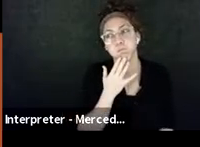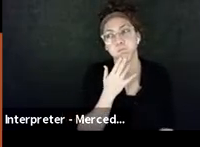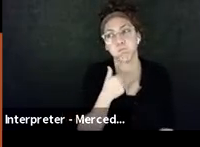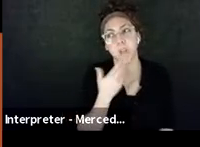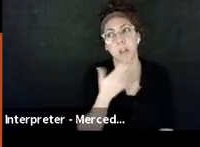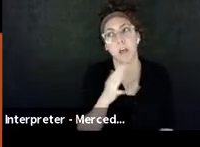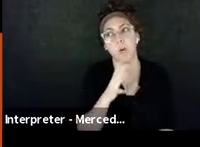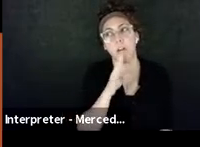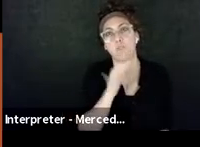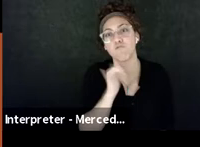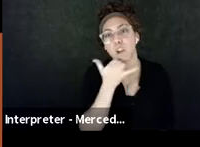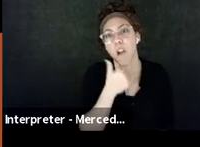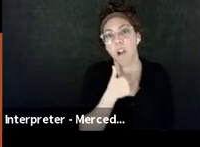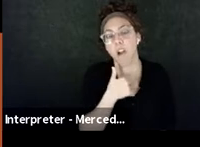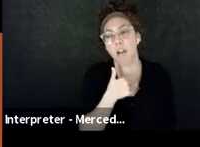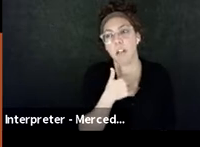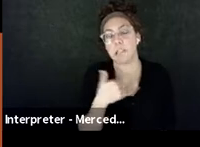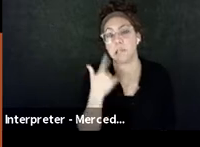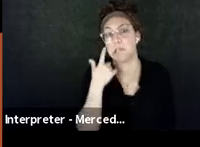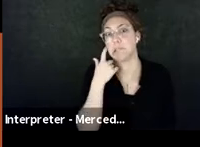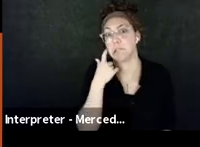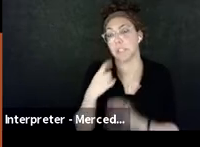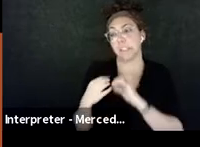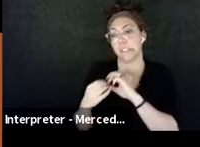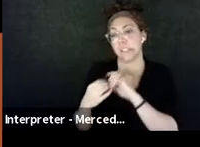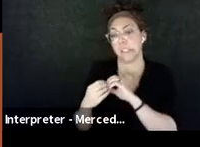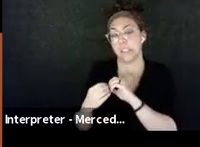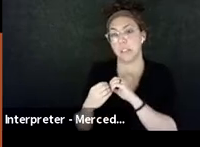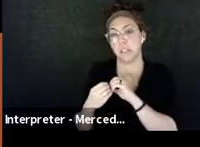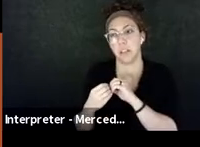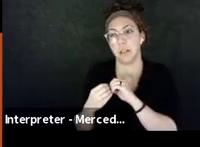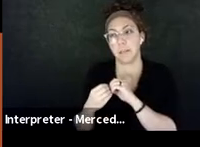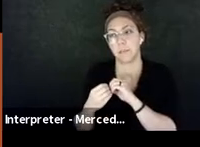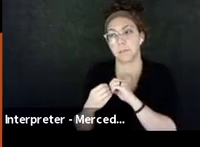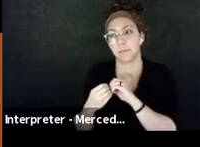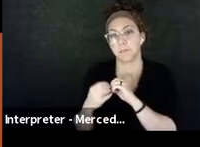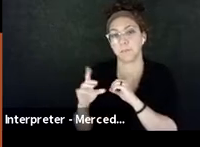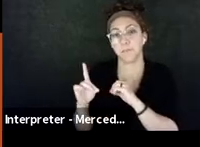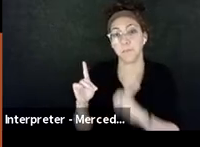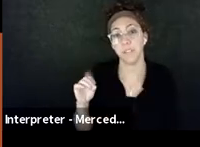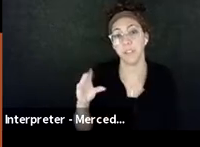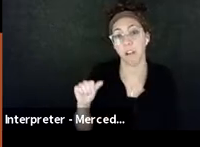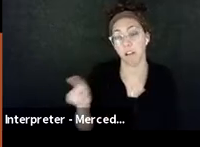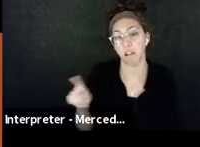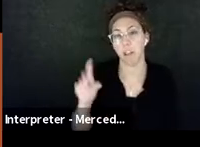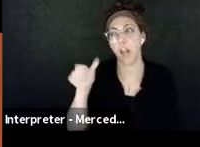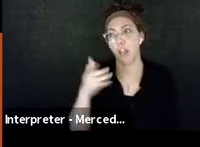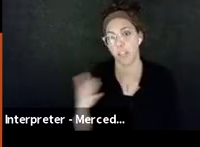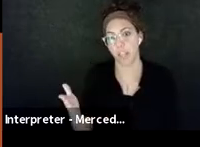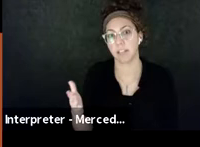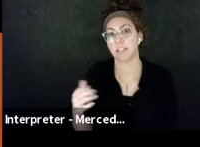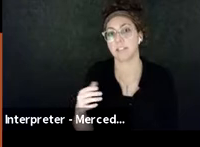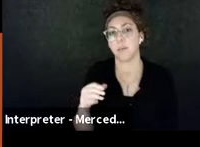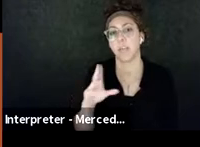Natalie Chavez: But when we just had all that conversation about those victories that we had with Dhaka and with all of those different things with our undocumented students yesterday.